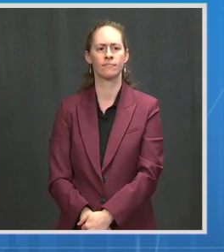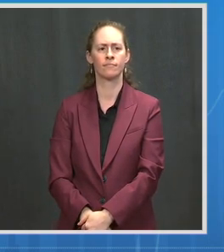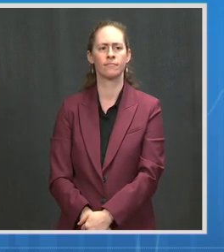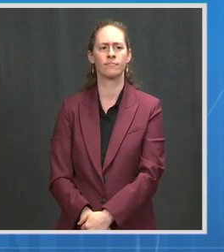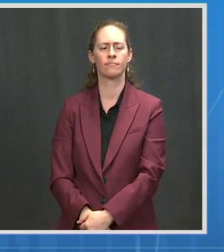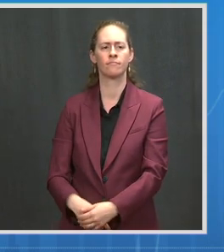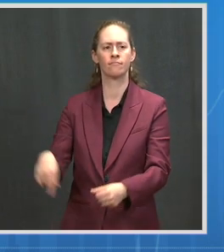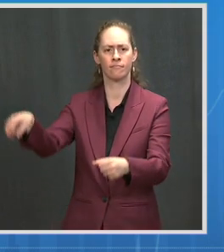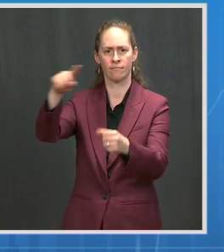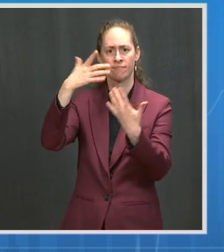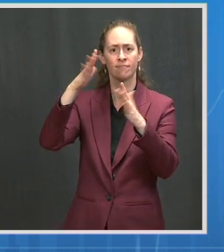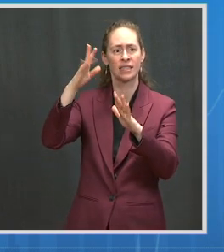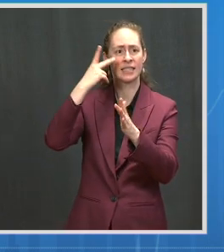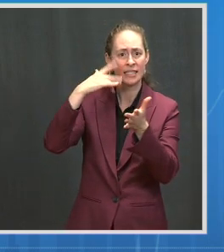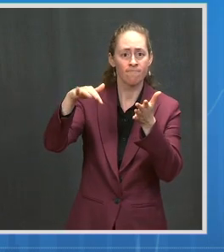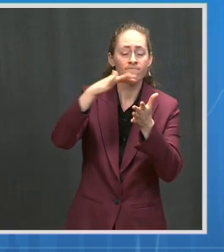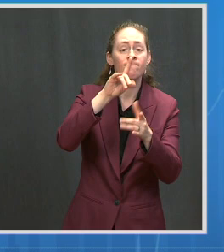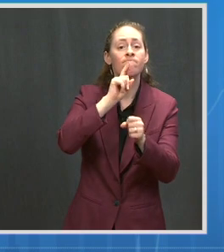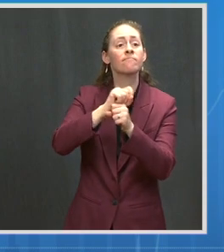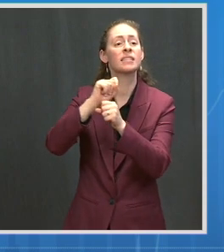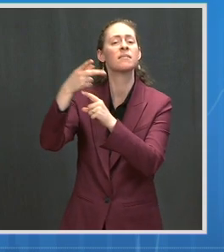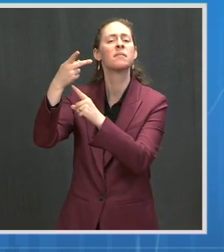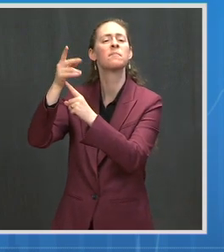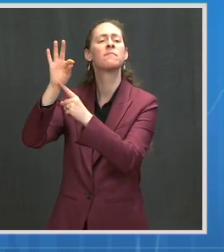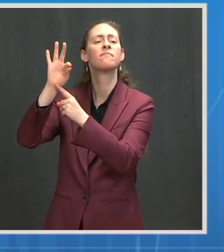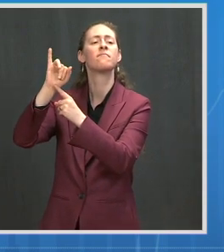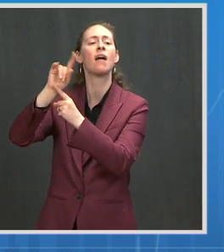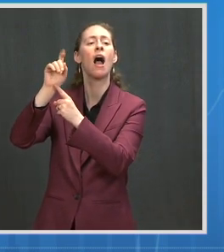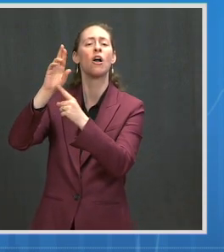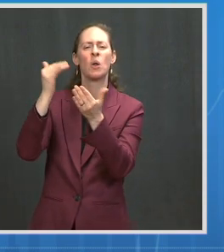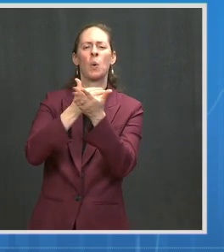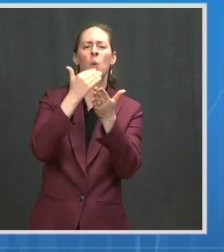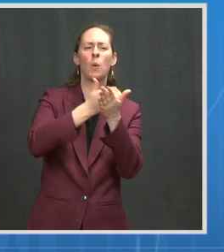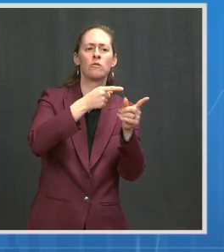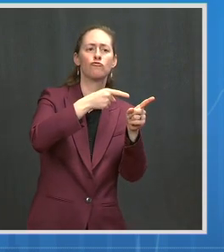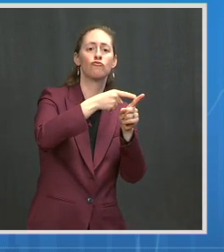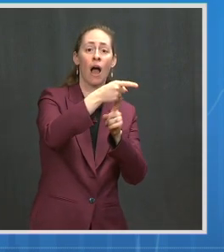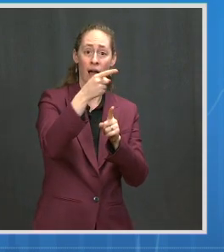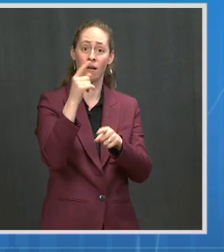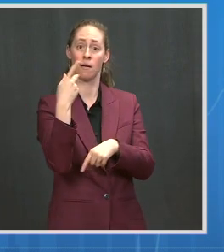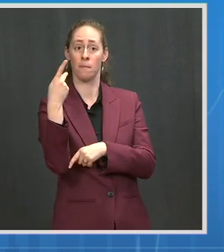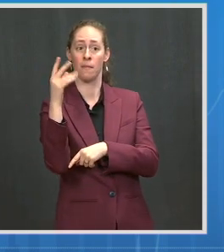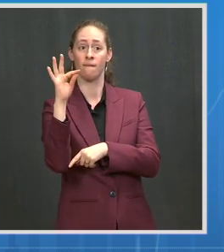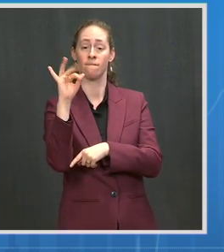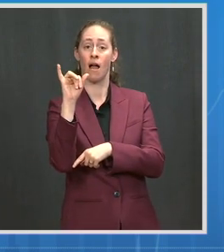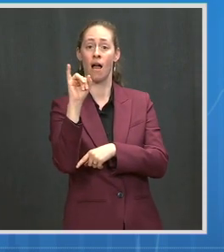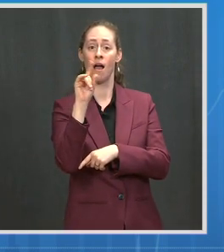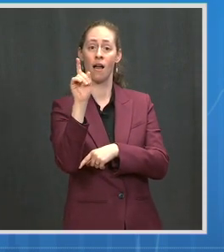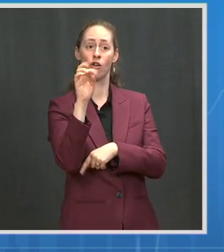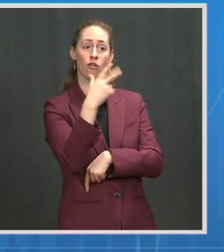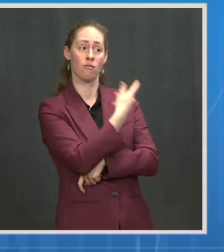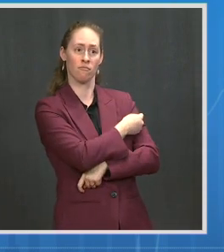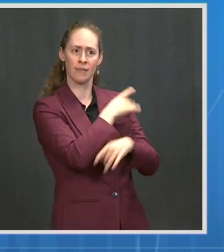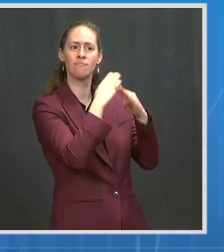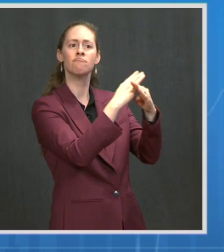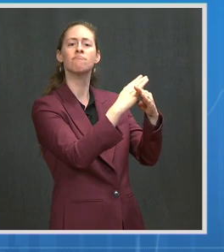shown in the yellow highlight -- namely these variants: the New York variant, the California variant.